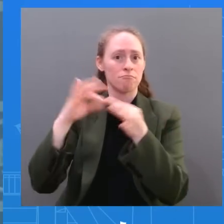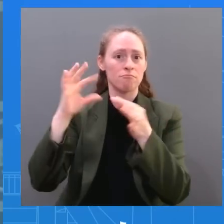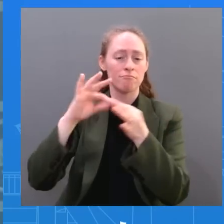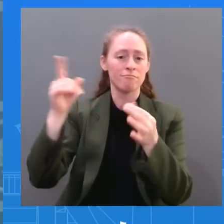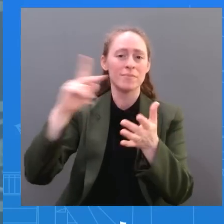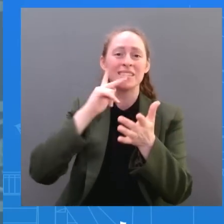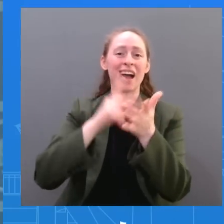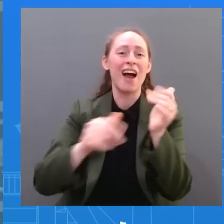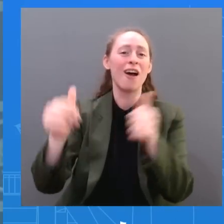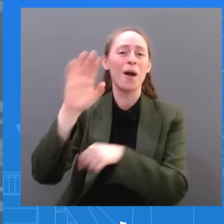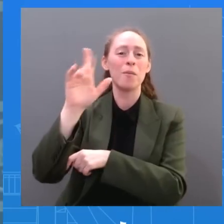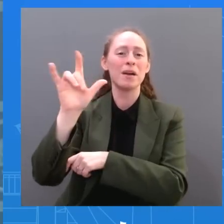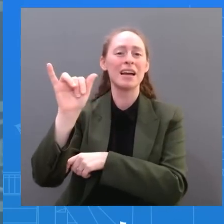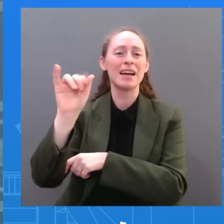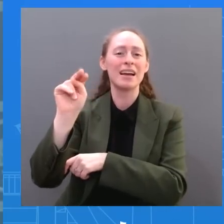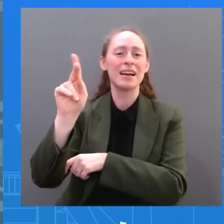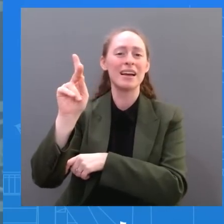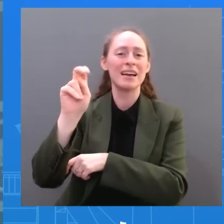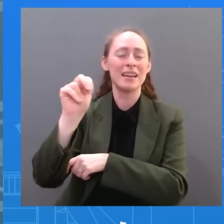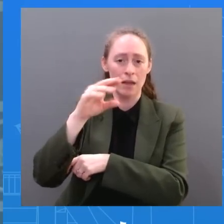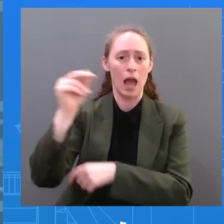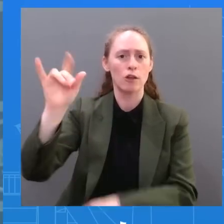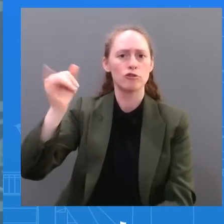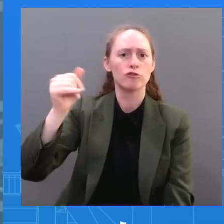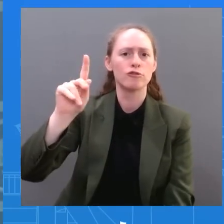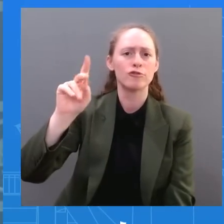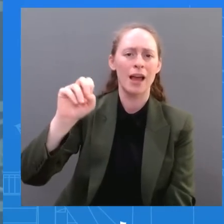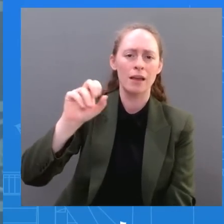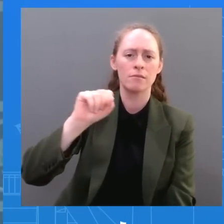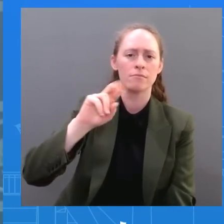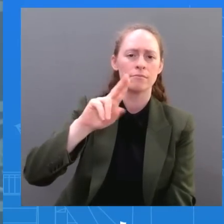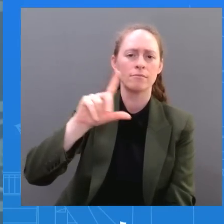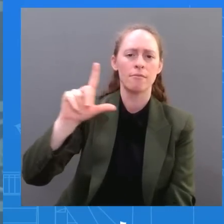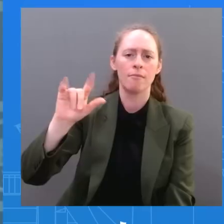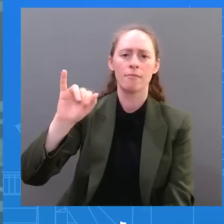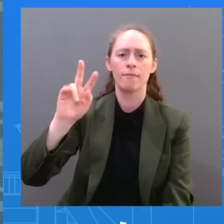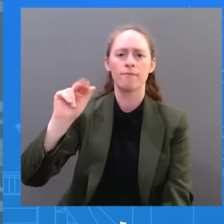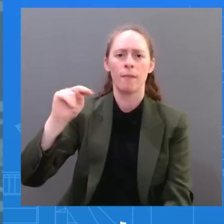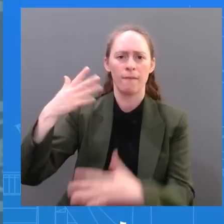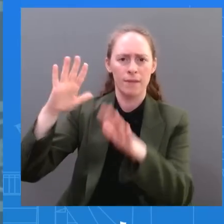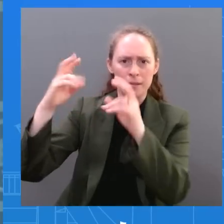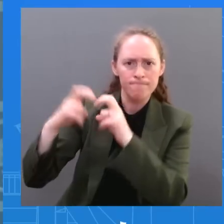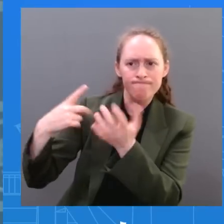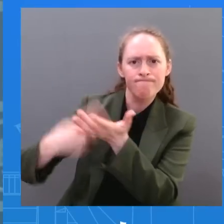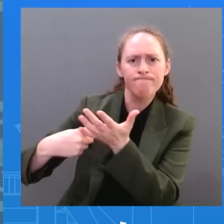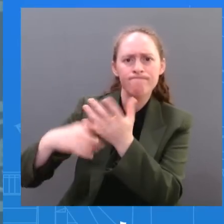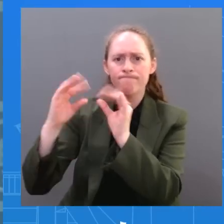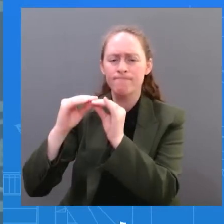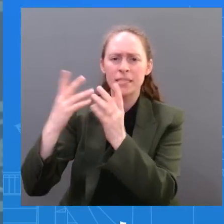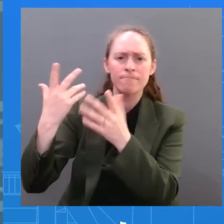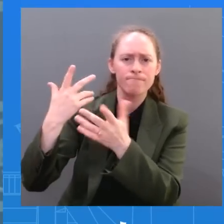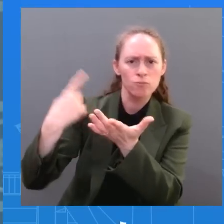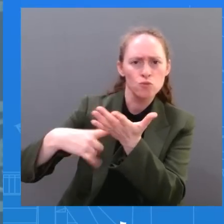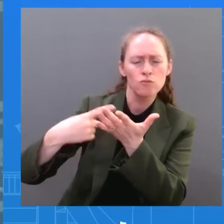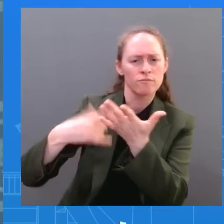We're going to continue to have those conversations, and we're going to continue to make sure we use everything at our disposal